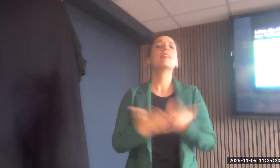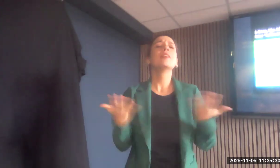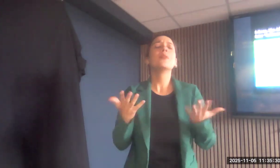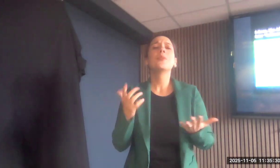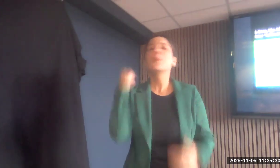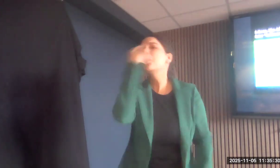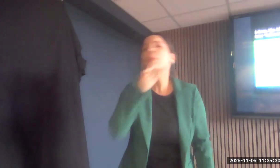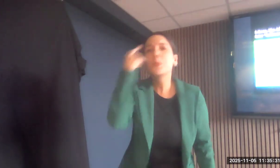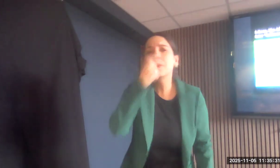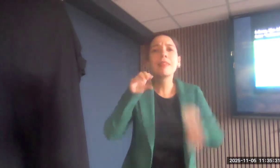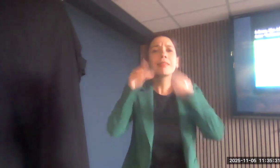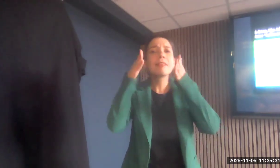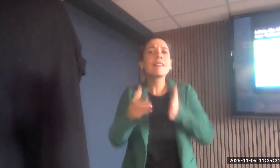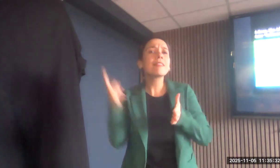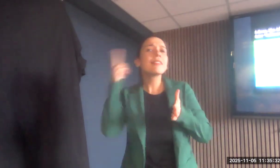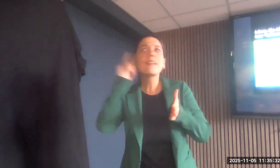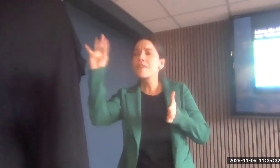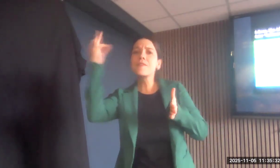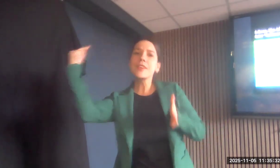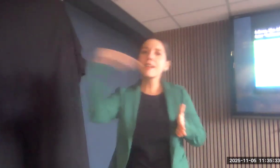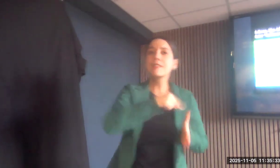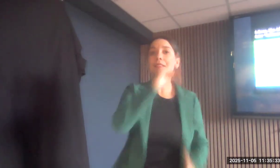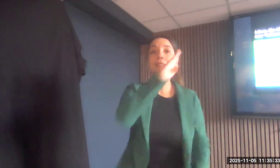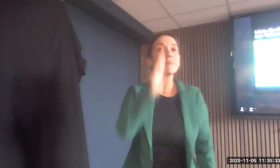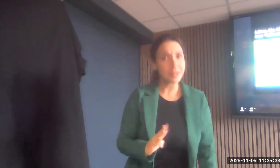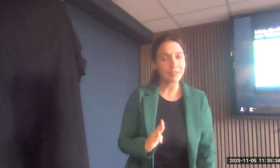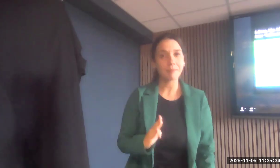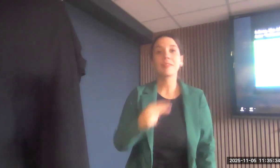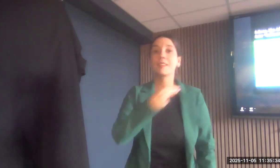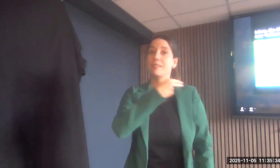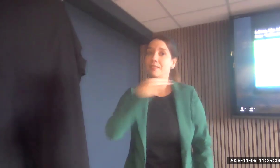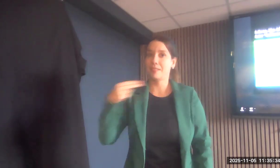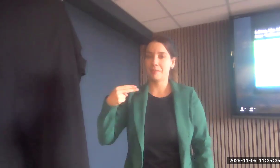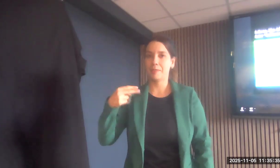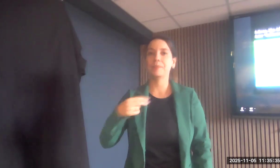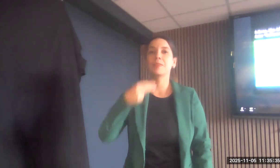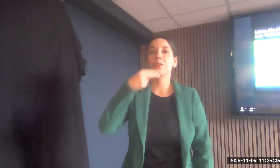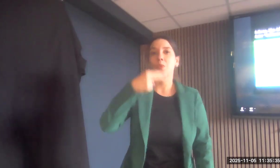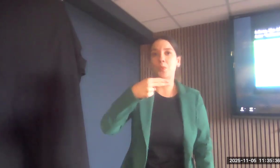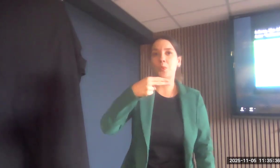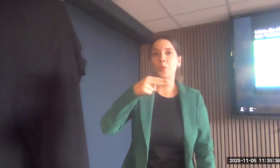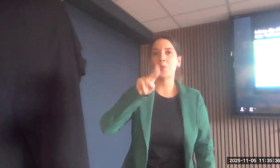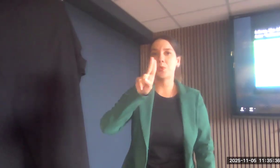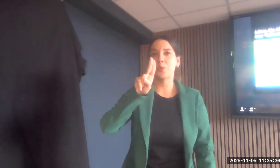is prevalent in America, but also in Brazil. And we know that there was somebody.